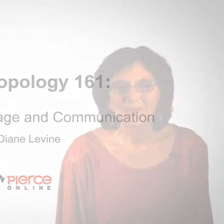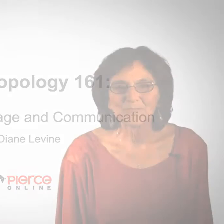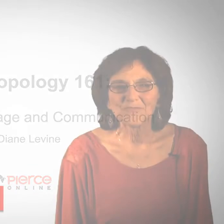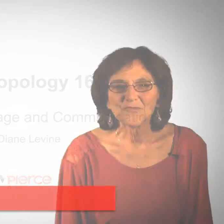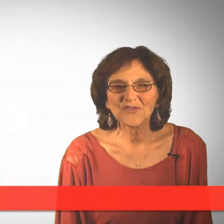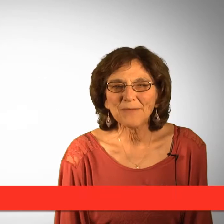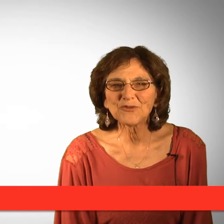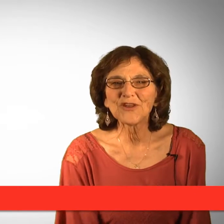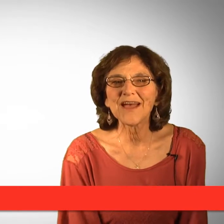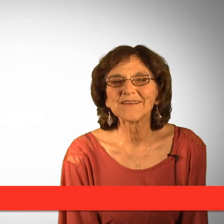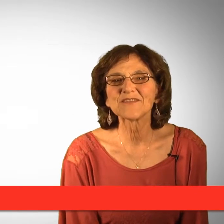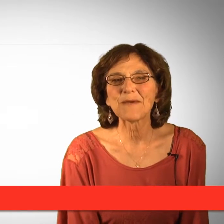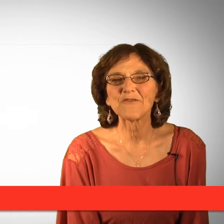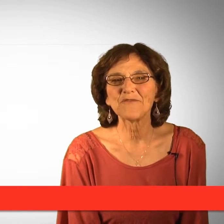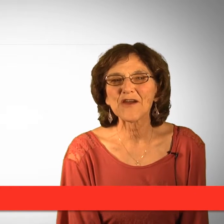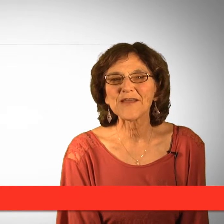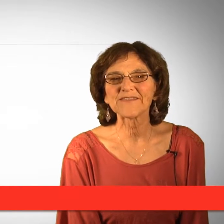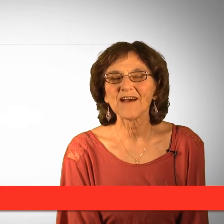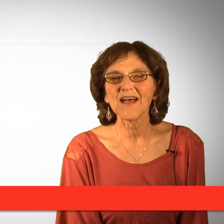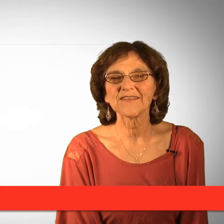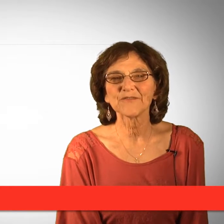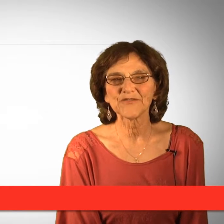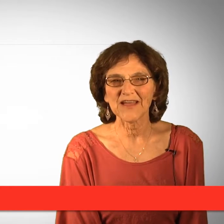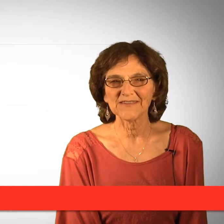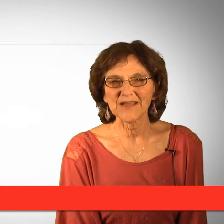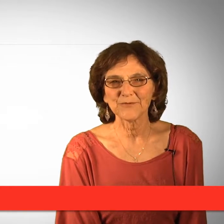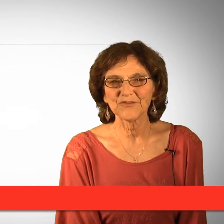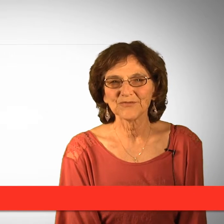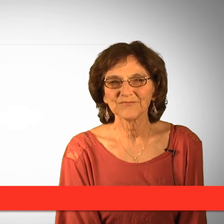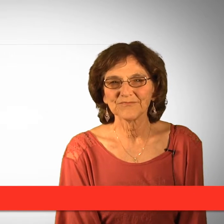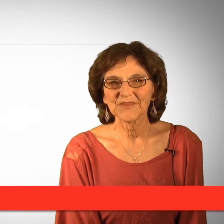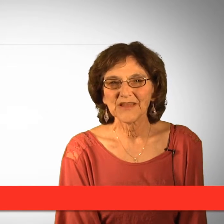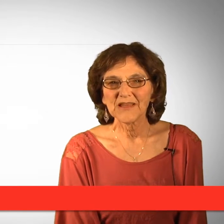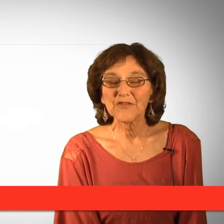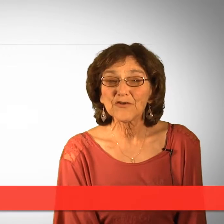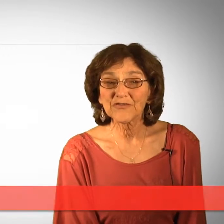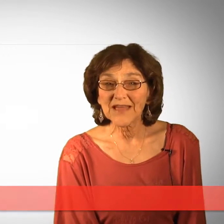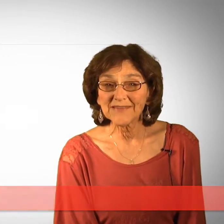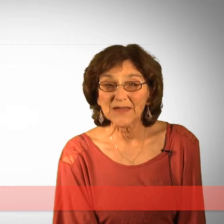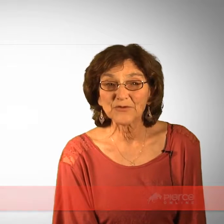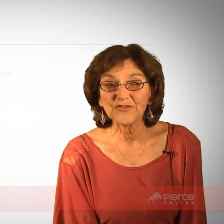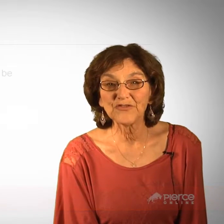Chapter 11 is about various kinds of sign language. There are sign languages used